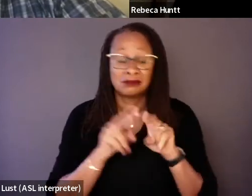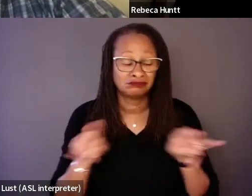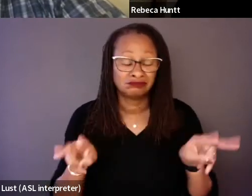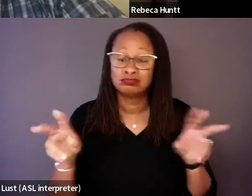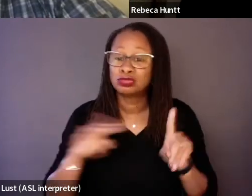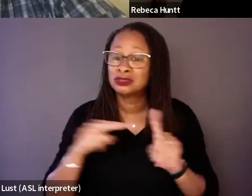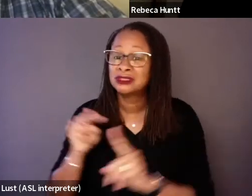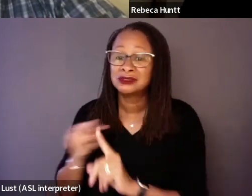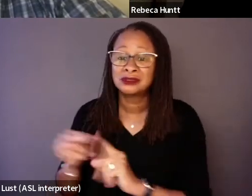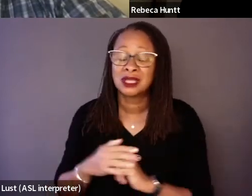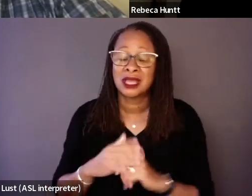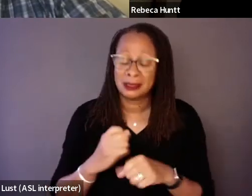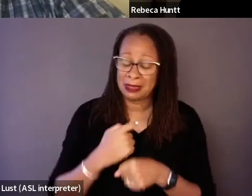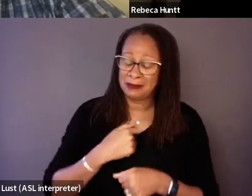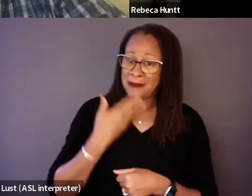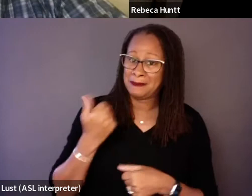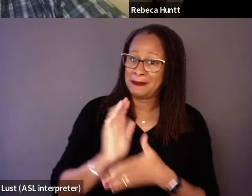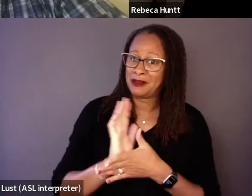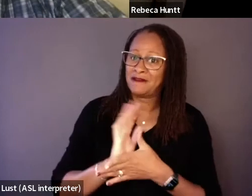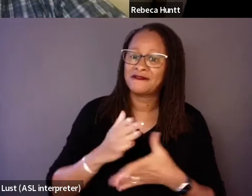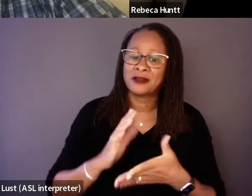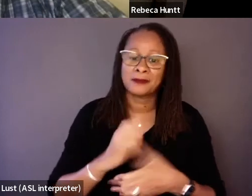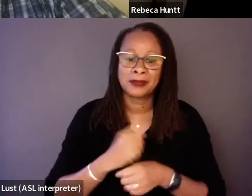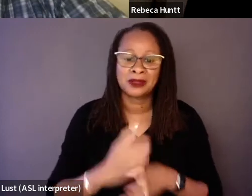It -- I think it makes me a -- it's made me a better filmmaker, to have been both the director and